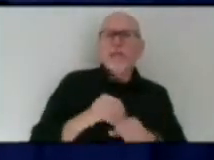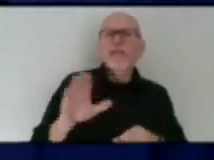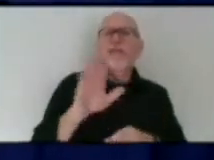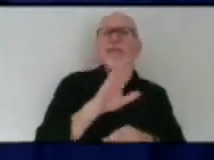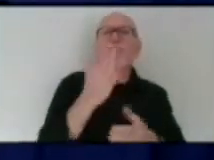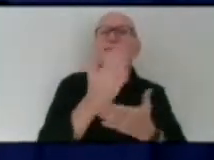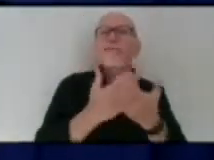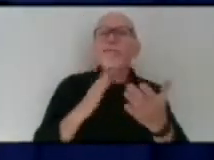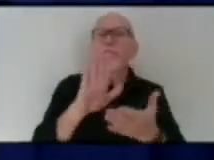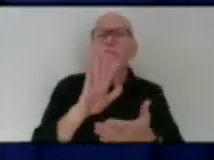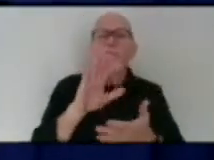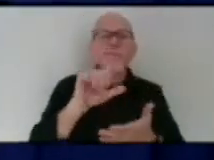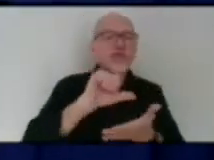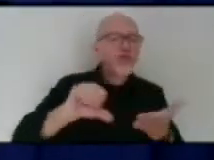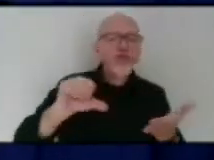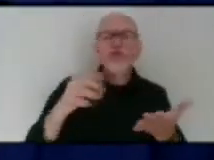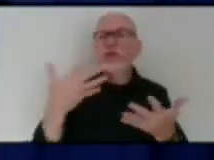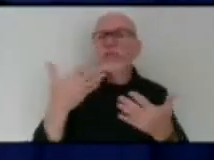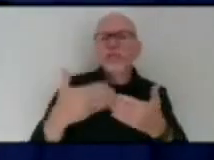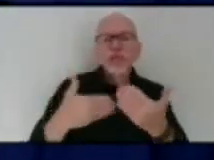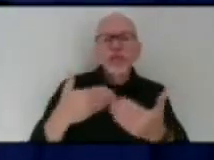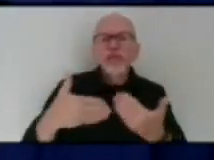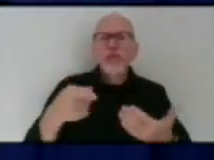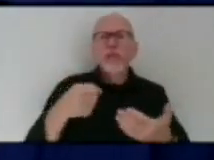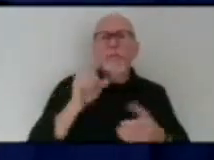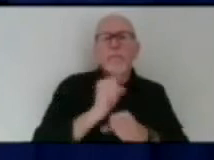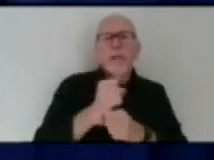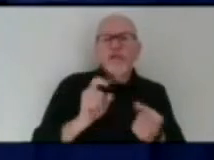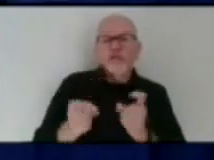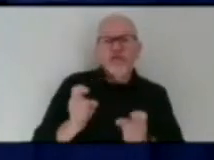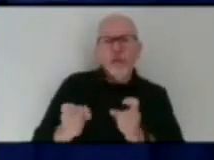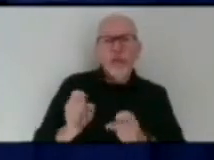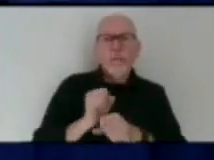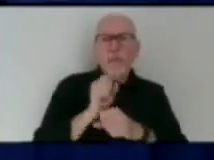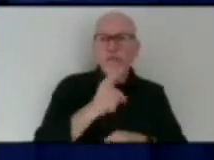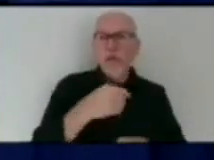and surgeries to make sure that they have the staff and the beds. They need